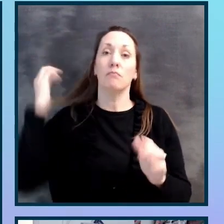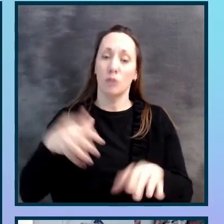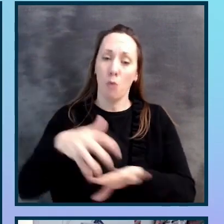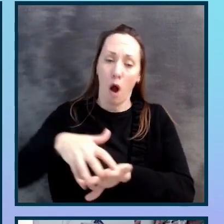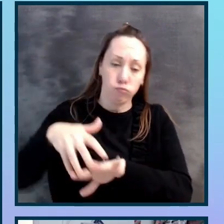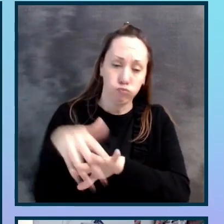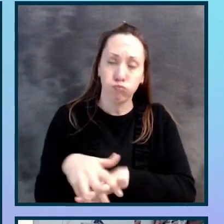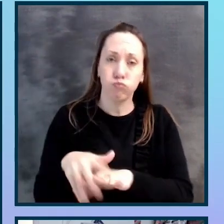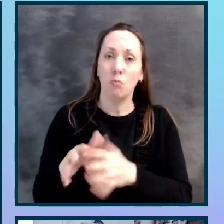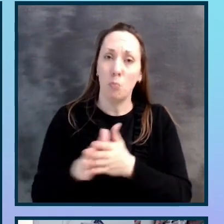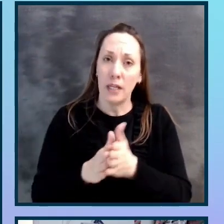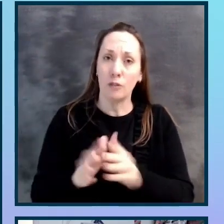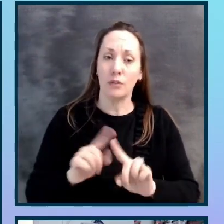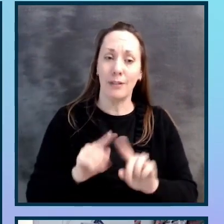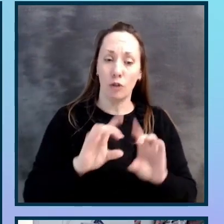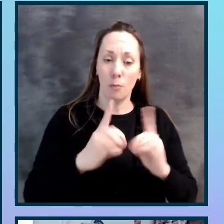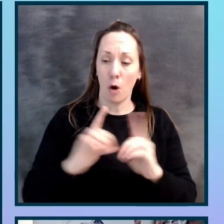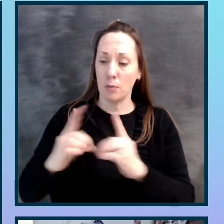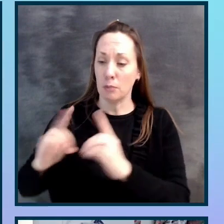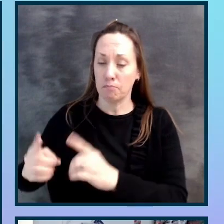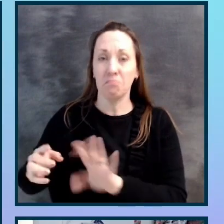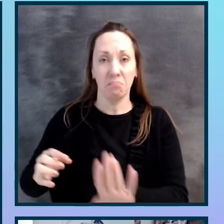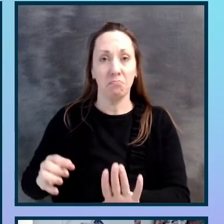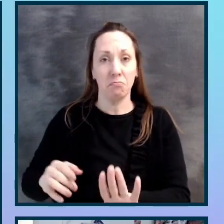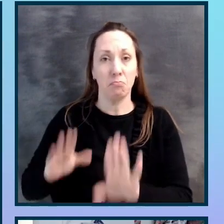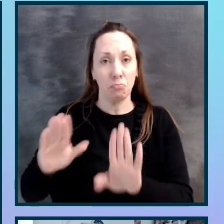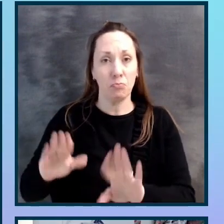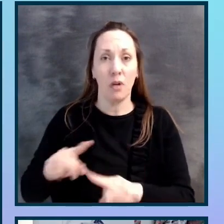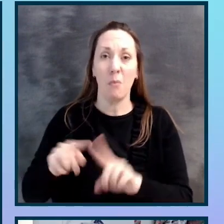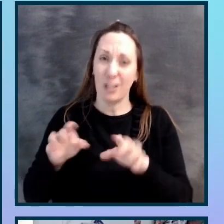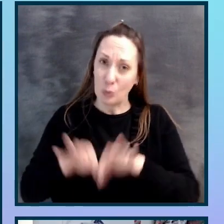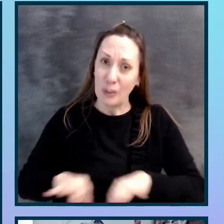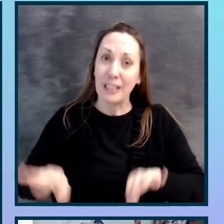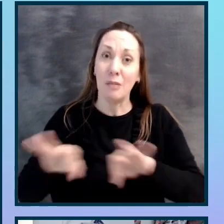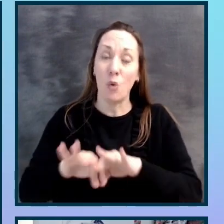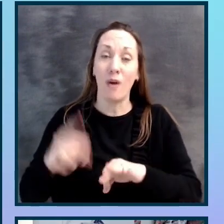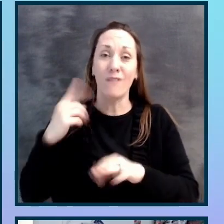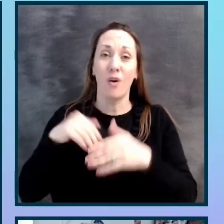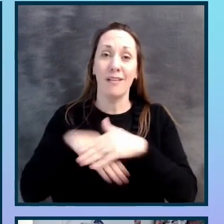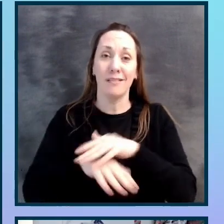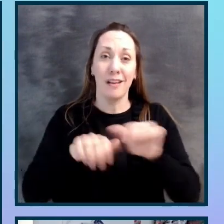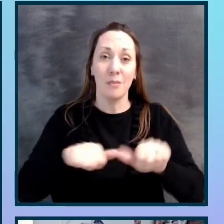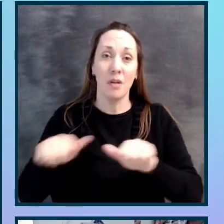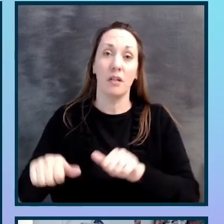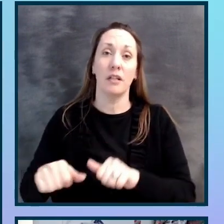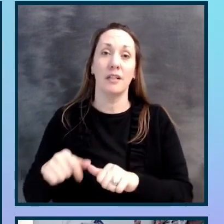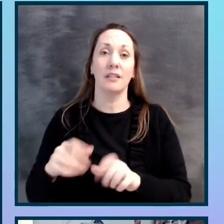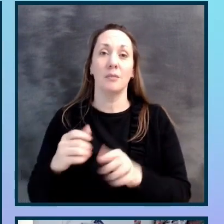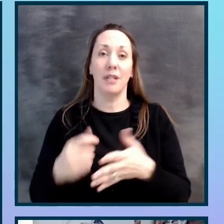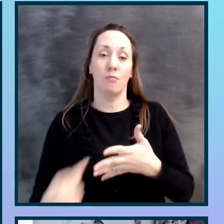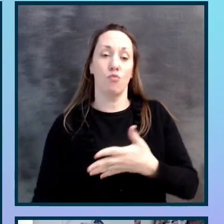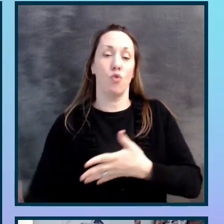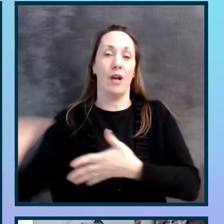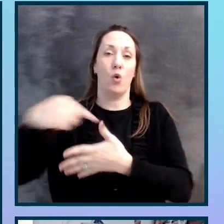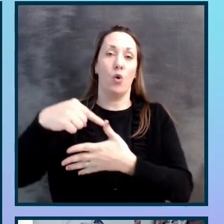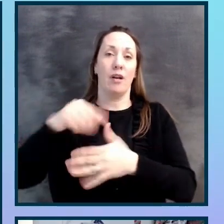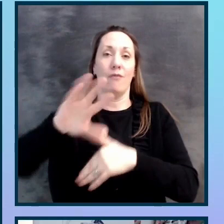in different departments, but it's really important for accessibility to be made a priority for the whole organization.